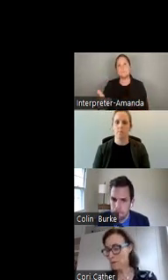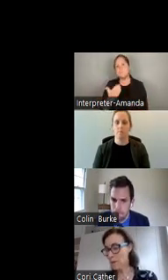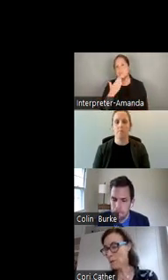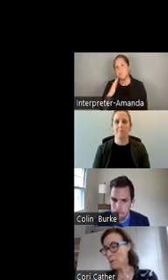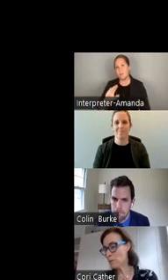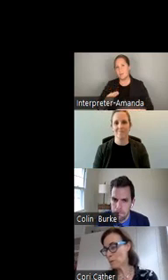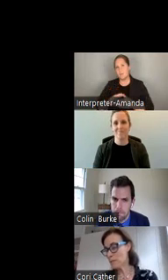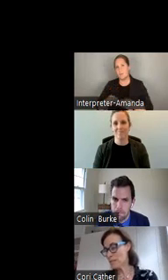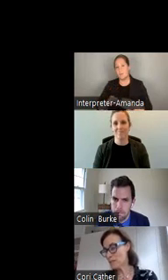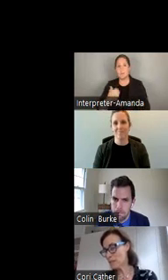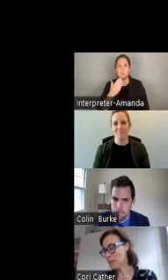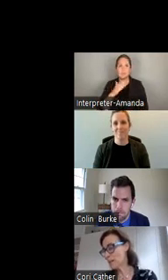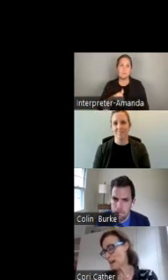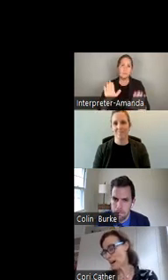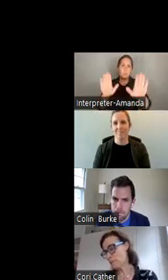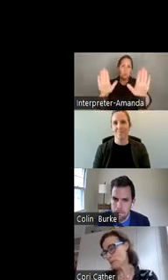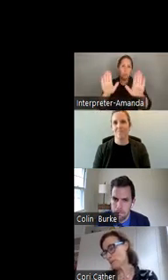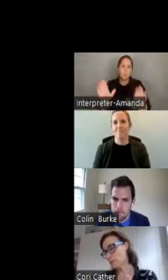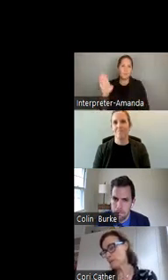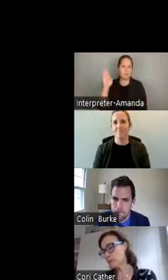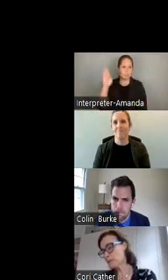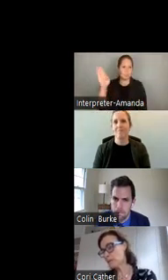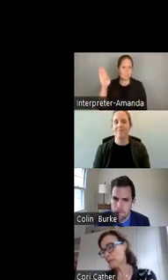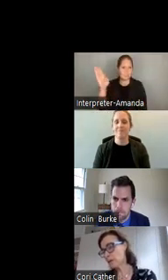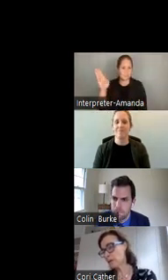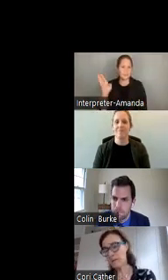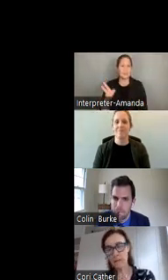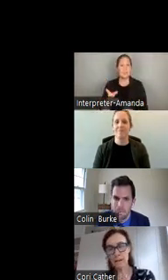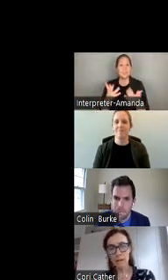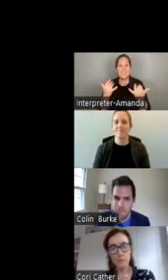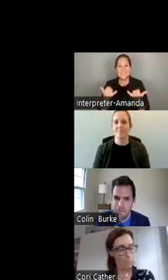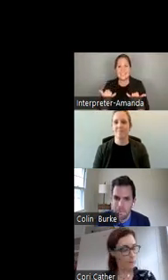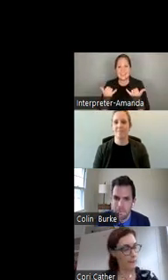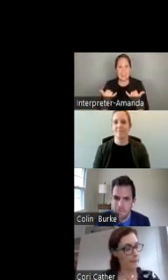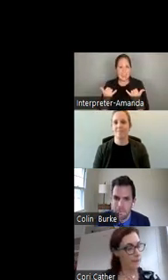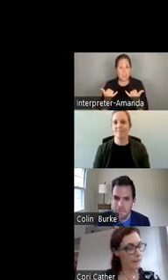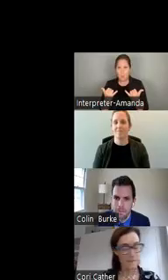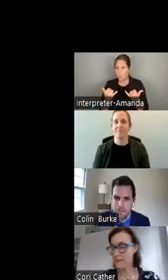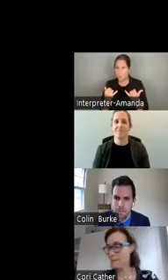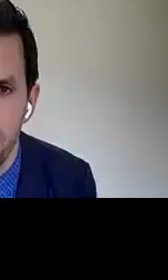for that wonderful presentation I'm gonna Let's see we are I think on another break yes that is